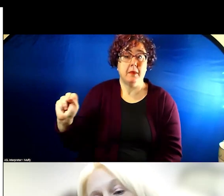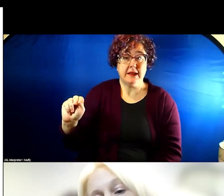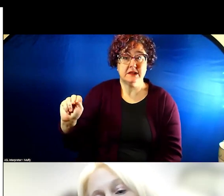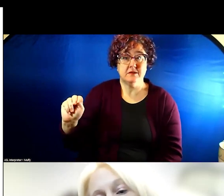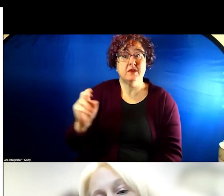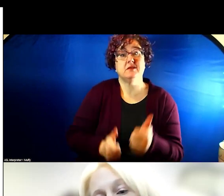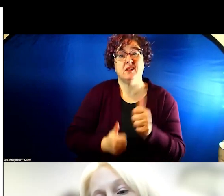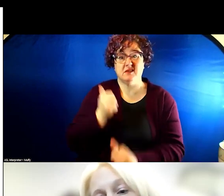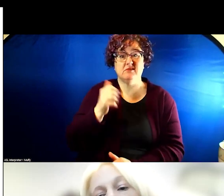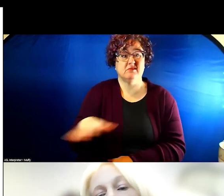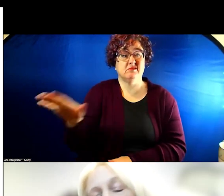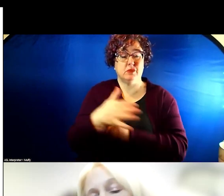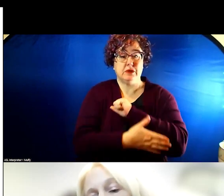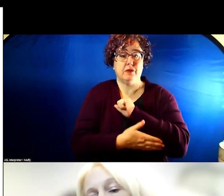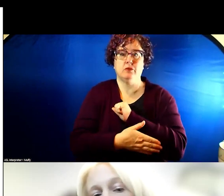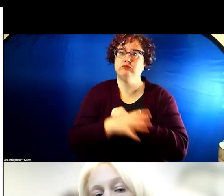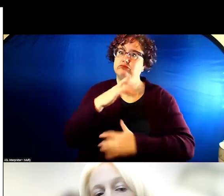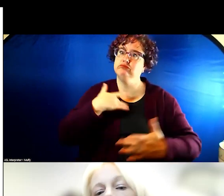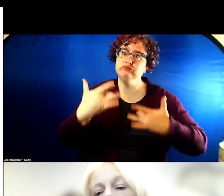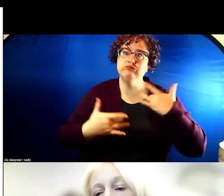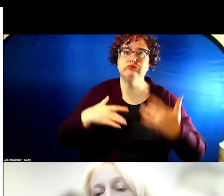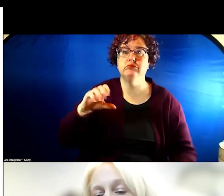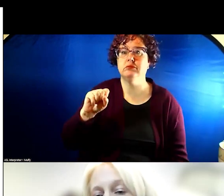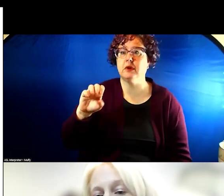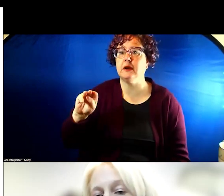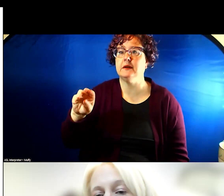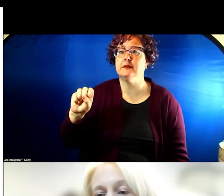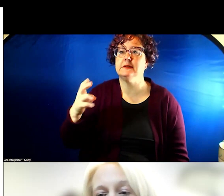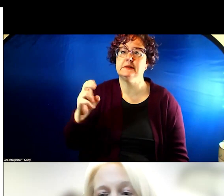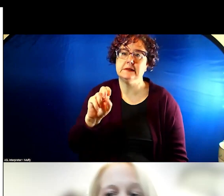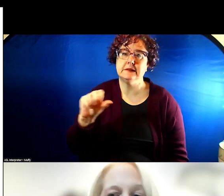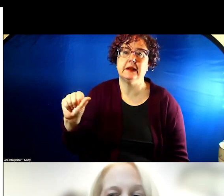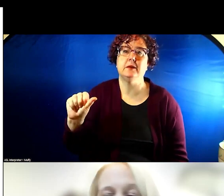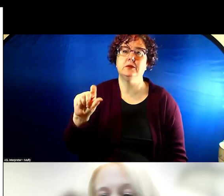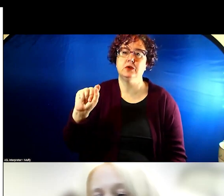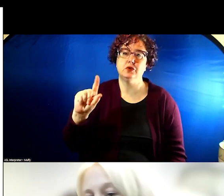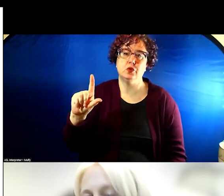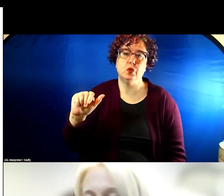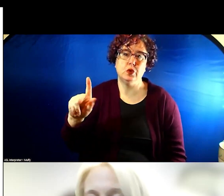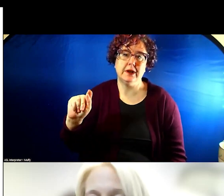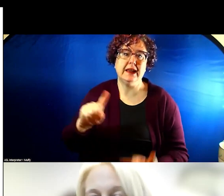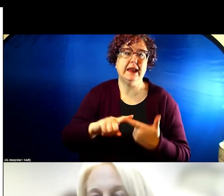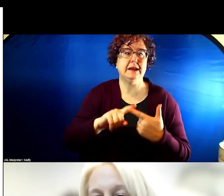ABOUT SAMHSA'S TOOL KIT AND THE ROAD MAP AND WE HAVE BEEN